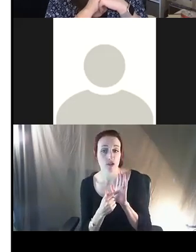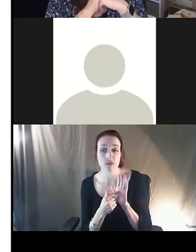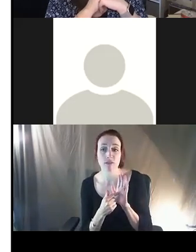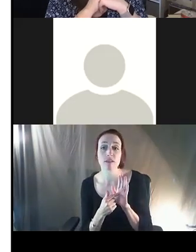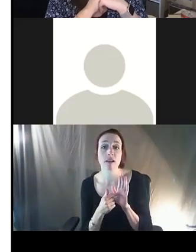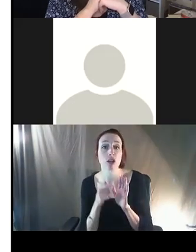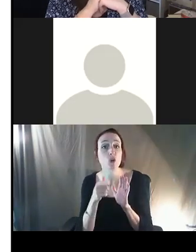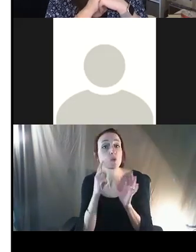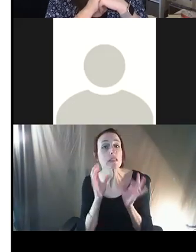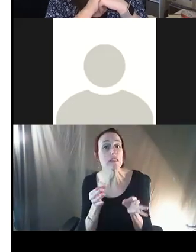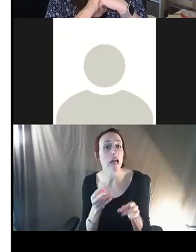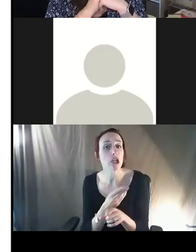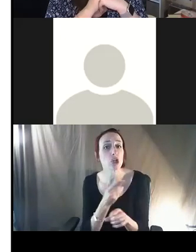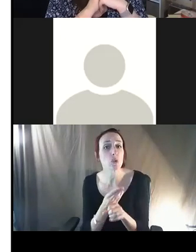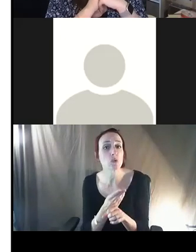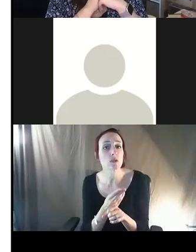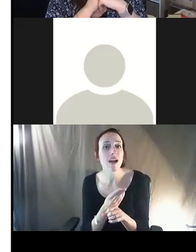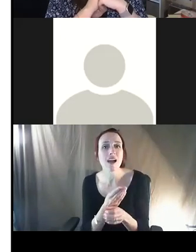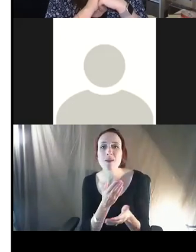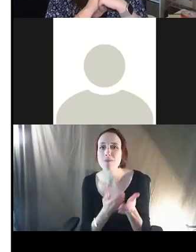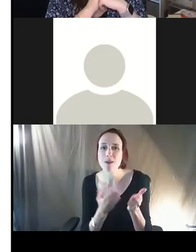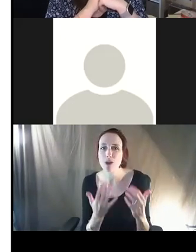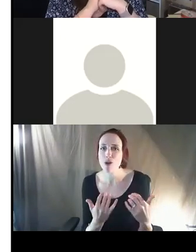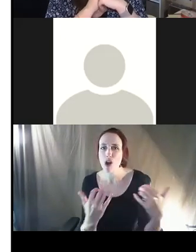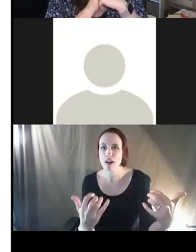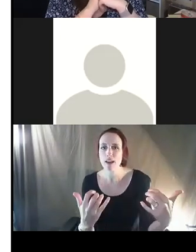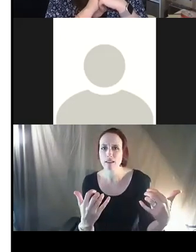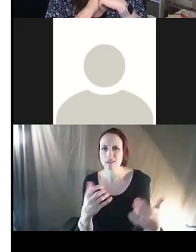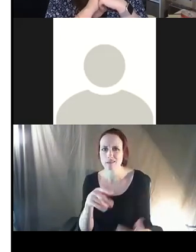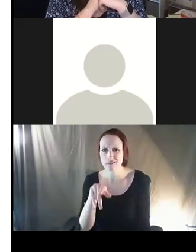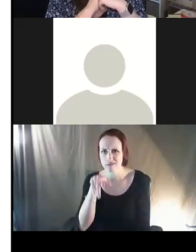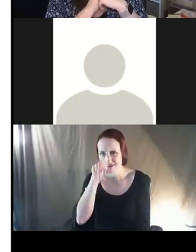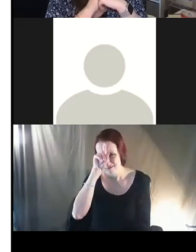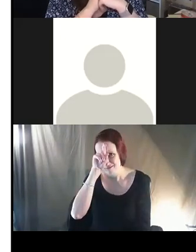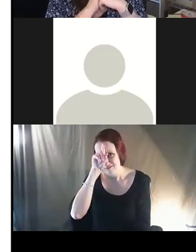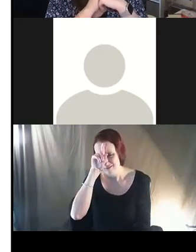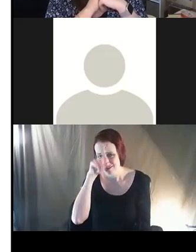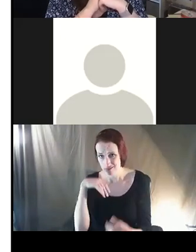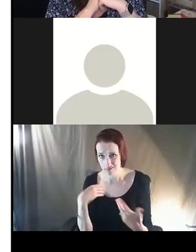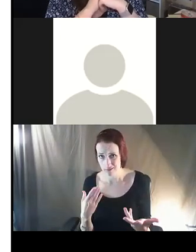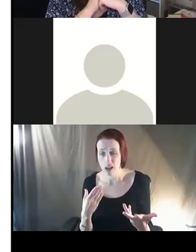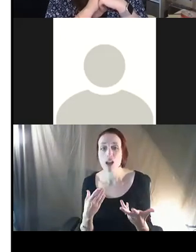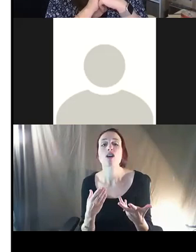user is familiar with. As we move towards personalization,